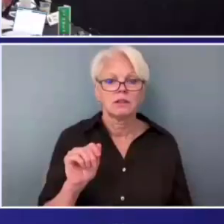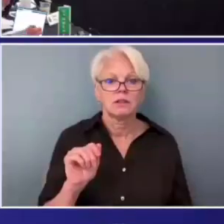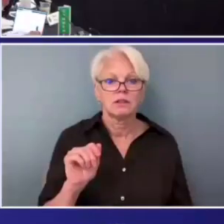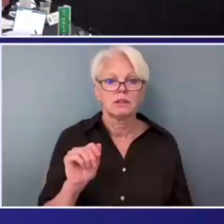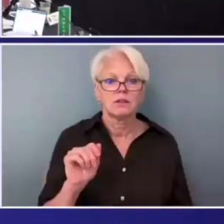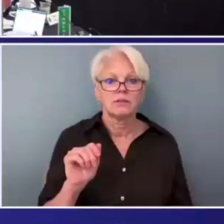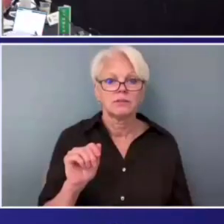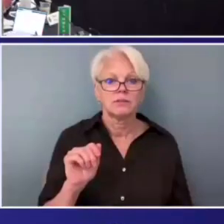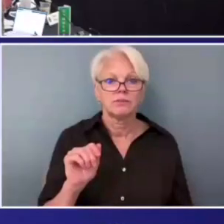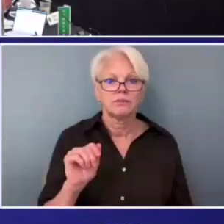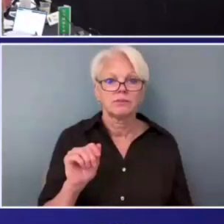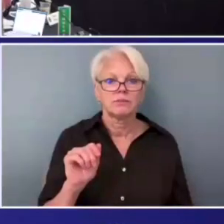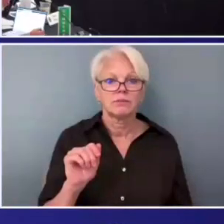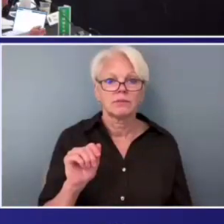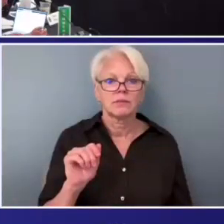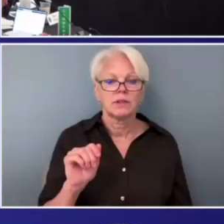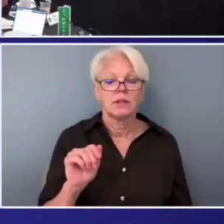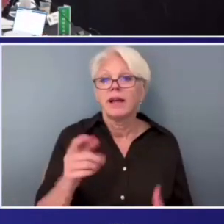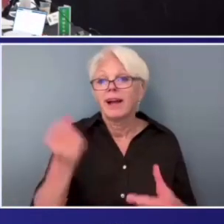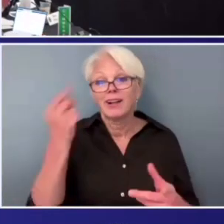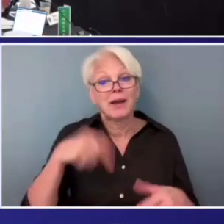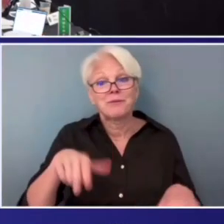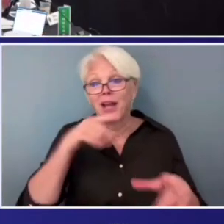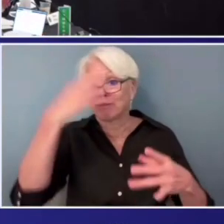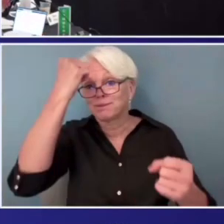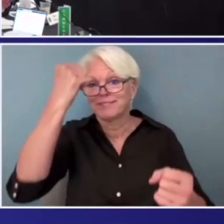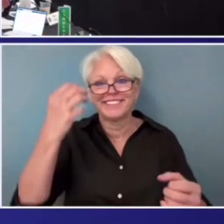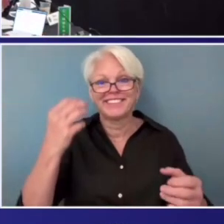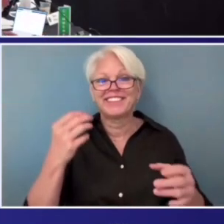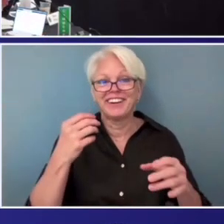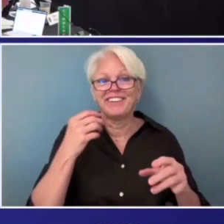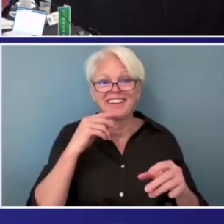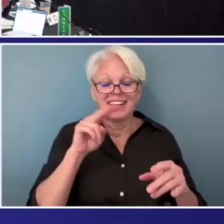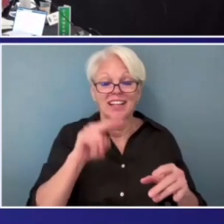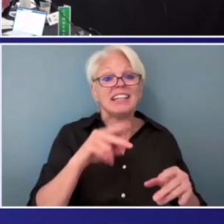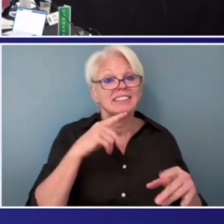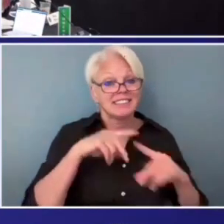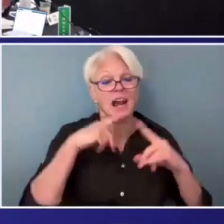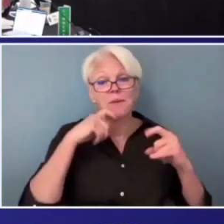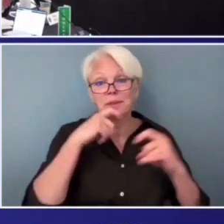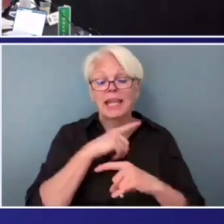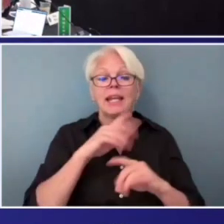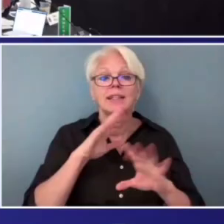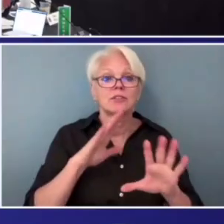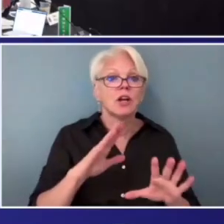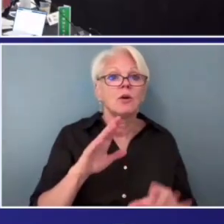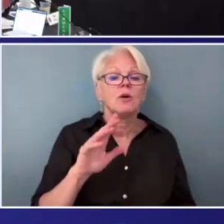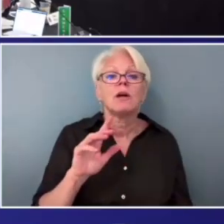I'm not doing this from memory, y'all, because this stuff is complicated. Okay. So the Tiered, the Tiered Standard Repayment